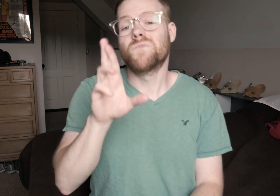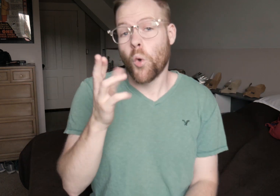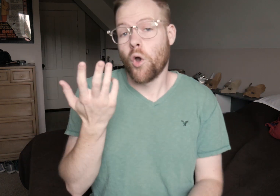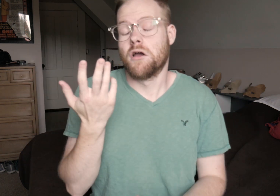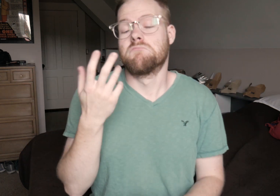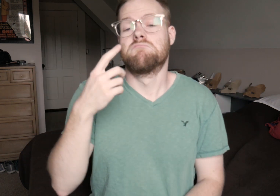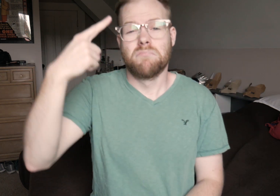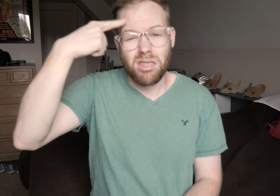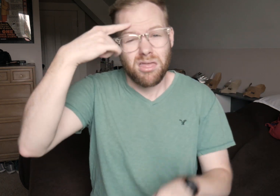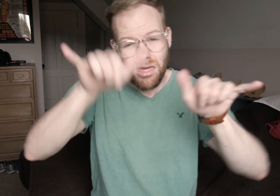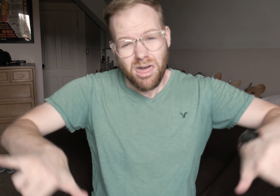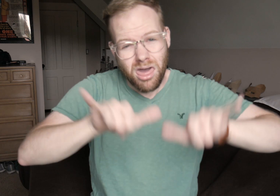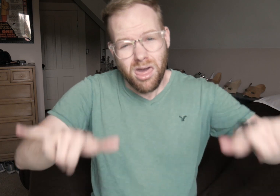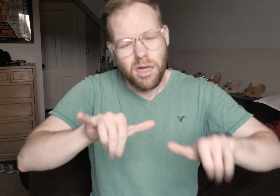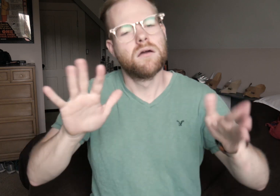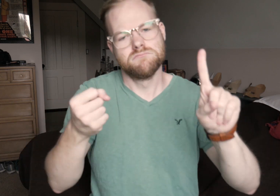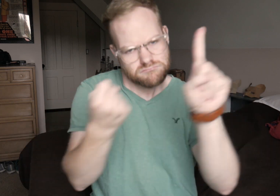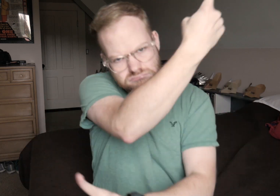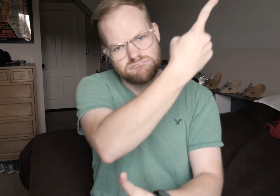Or I would do: [think same-same, stop, go random].